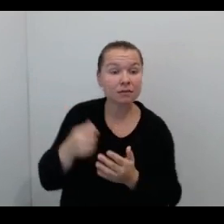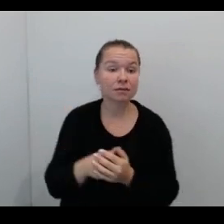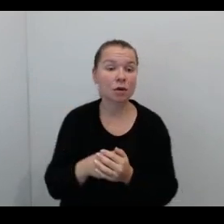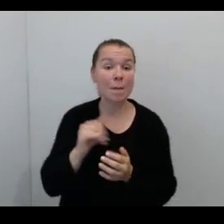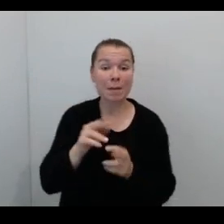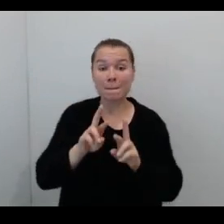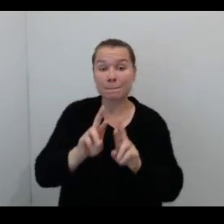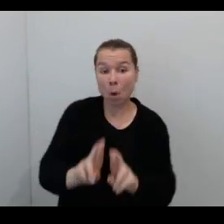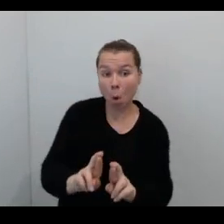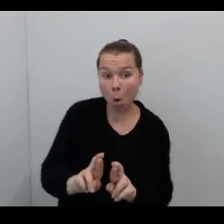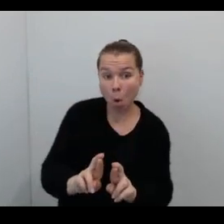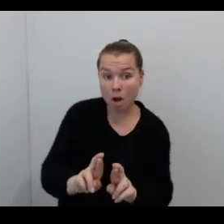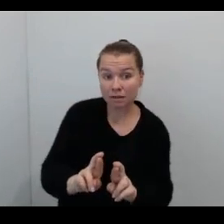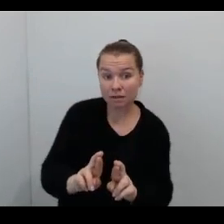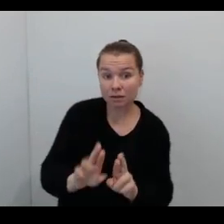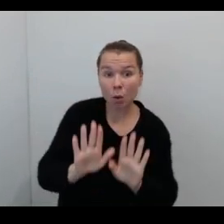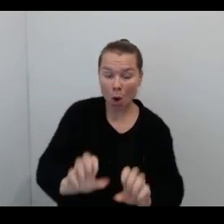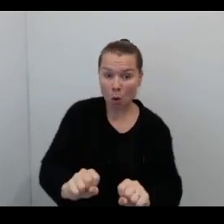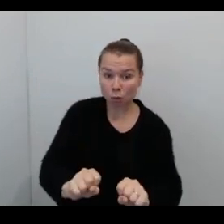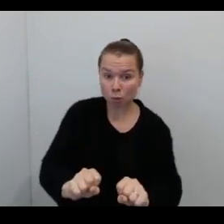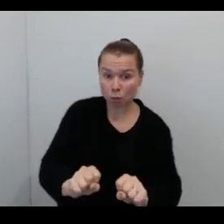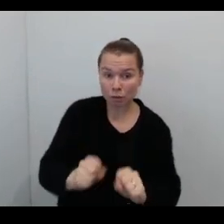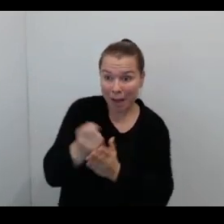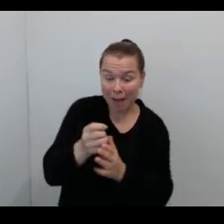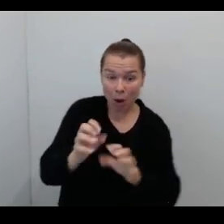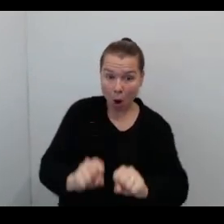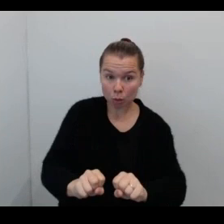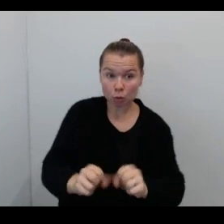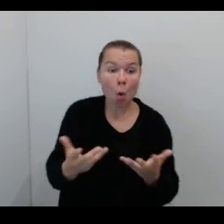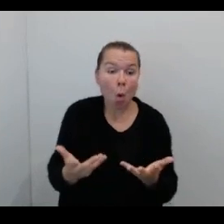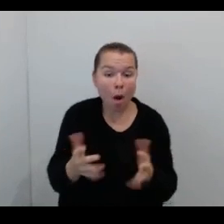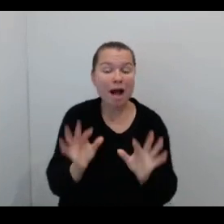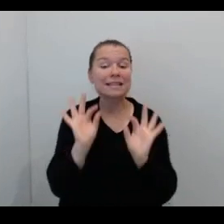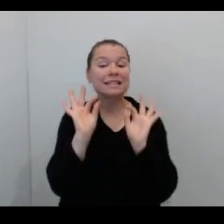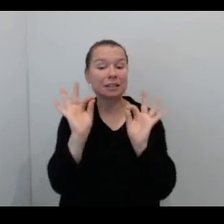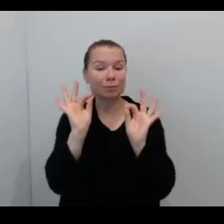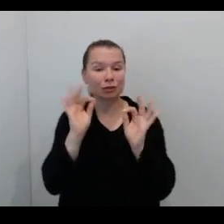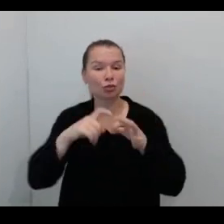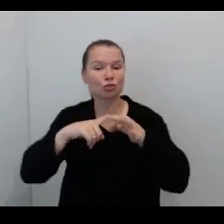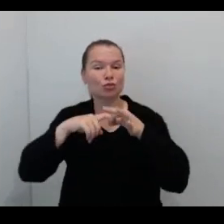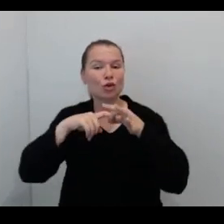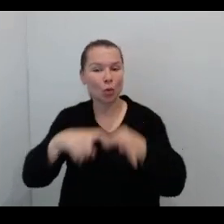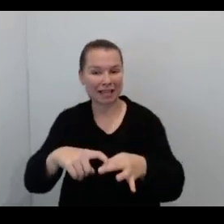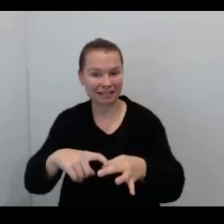Or a special request that will reasonably help them repay the loan.